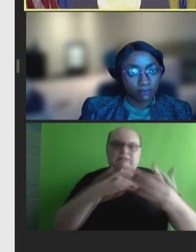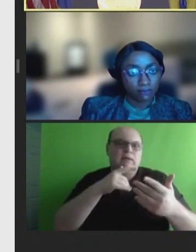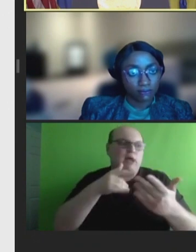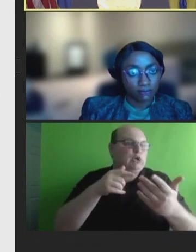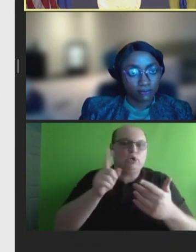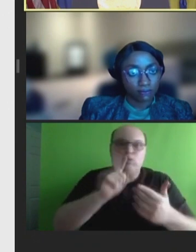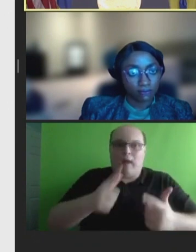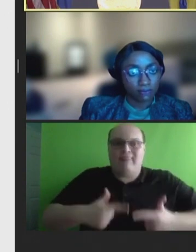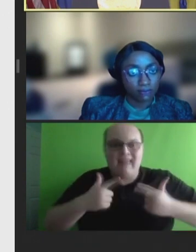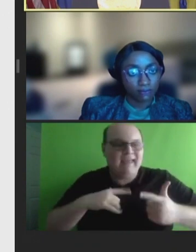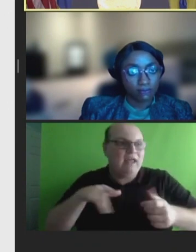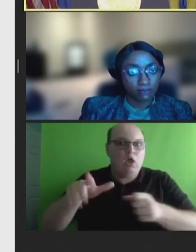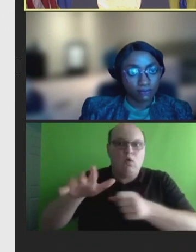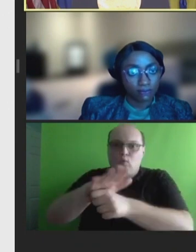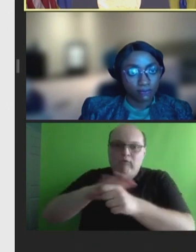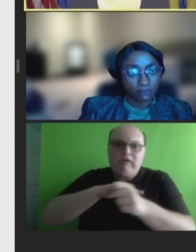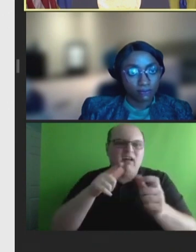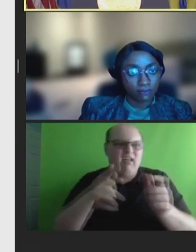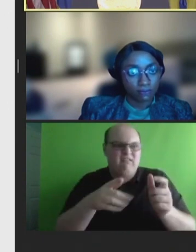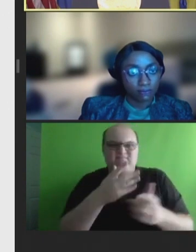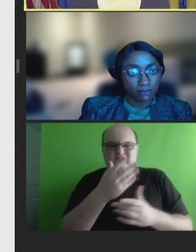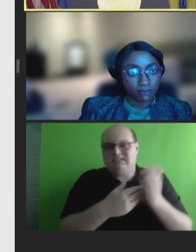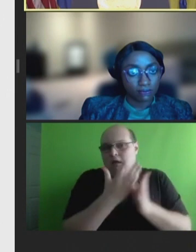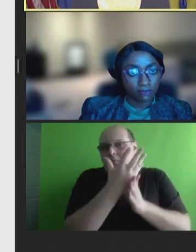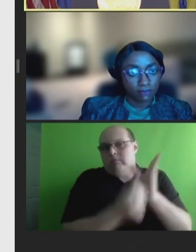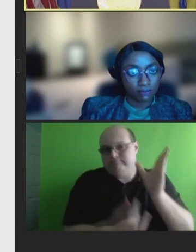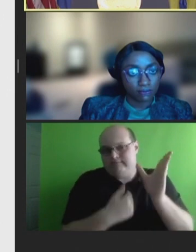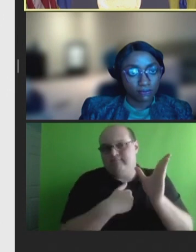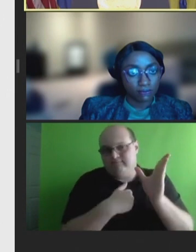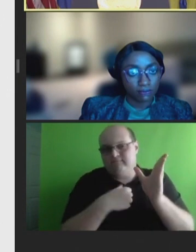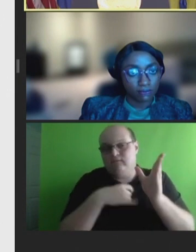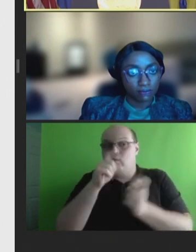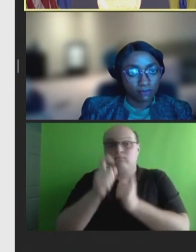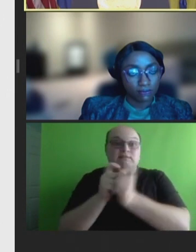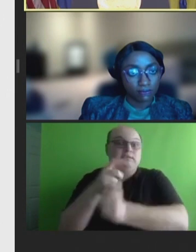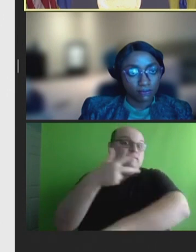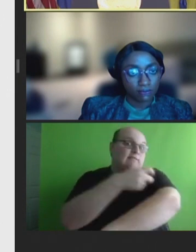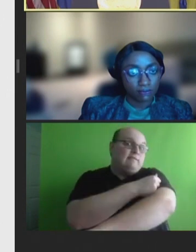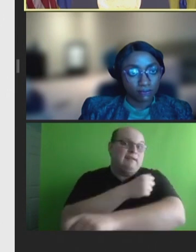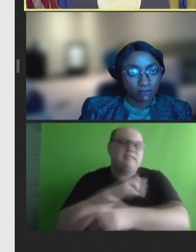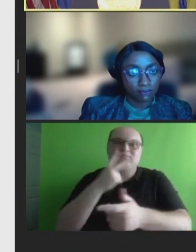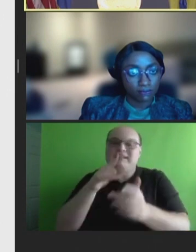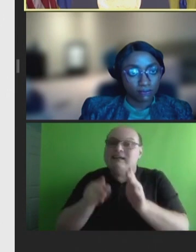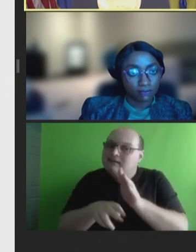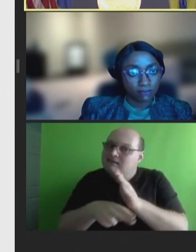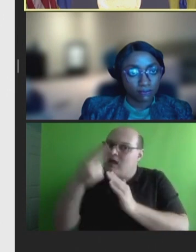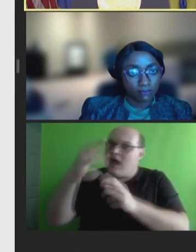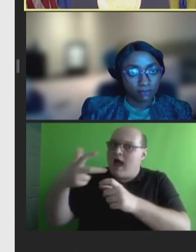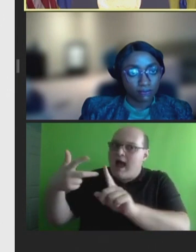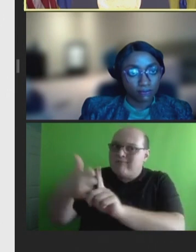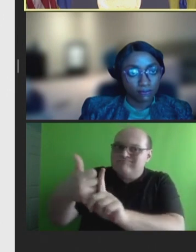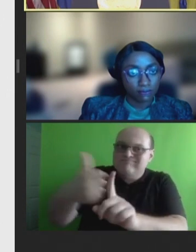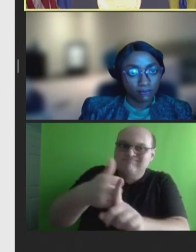in populations or particular vaccines, where we're not seeing as high coverage. And so, being able to